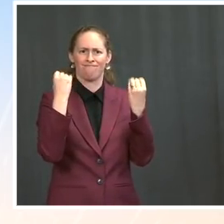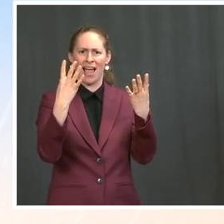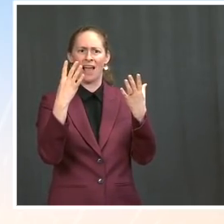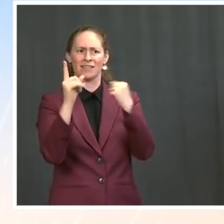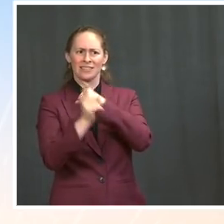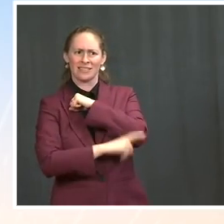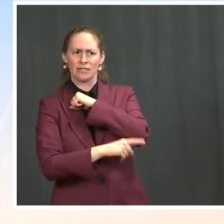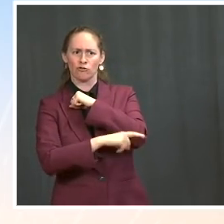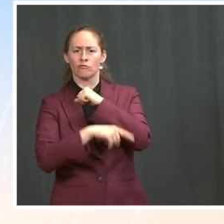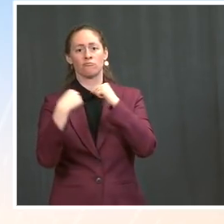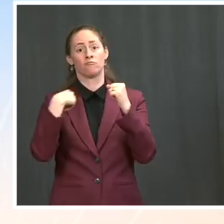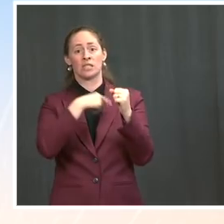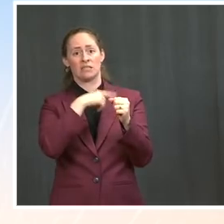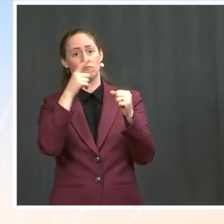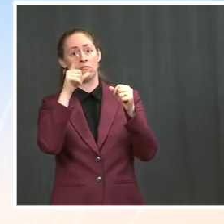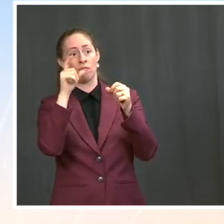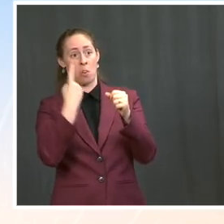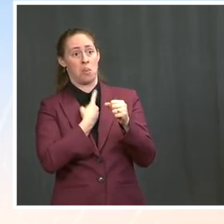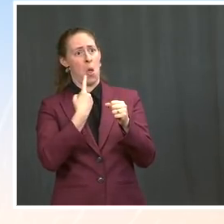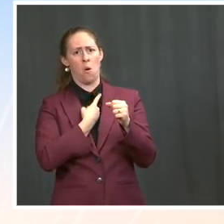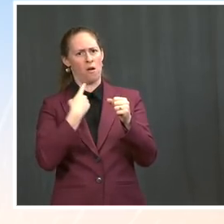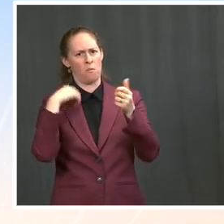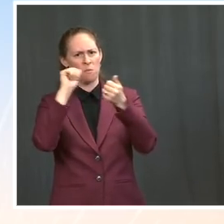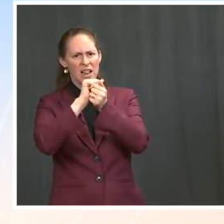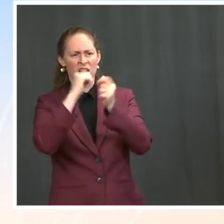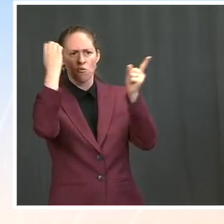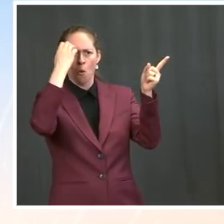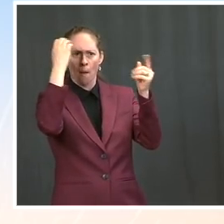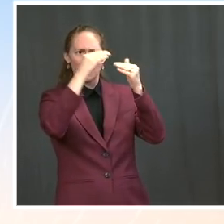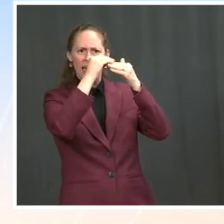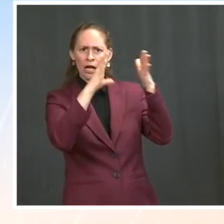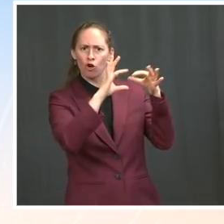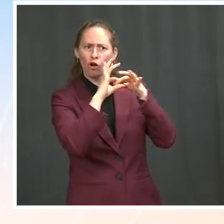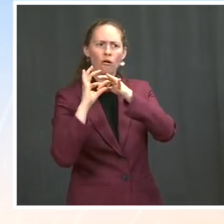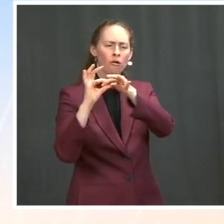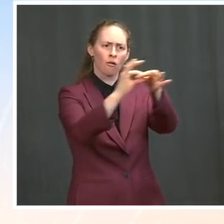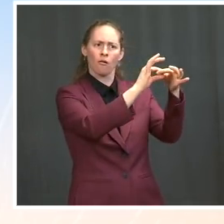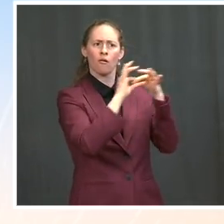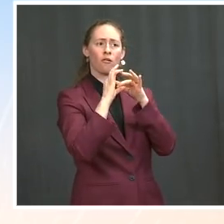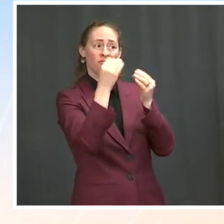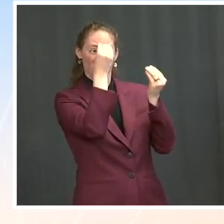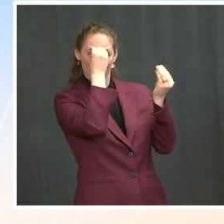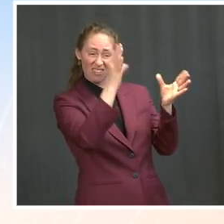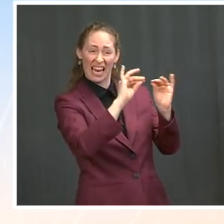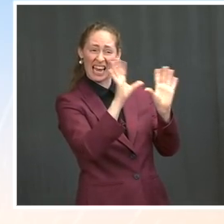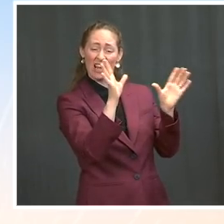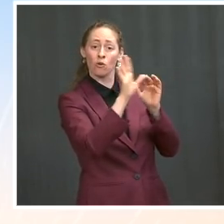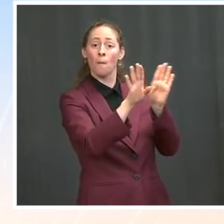to send a clear message that the behavior is unacceptable -- not just the diversion of the Ryanair flight,